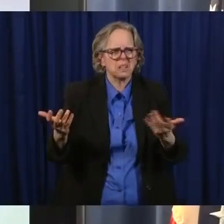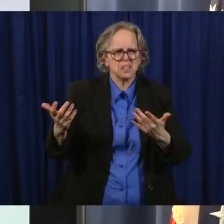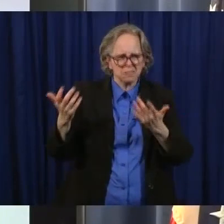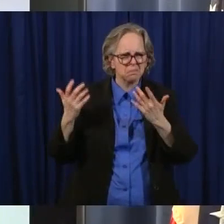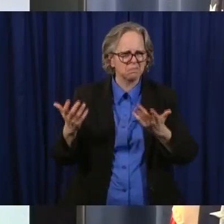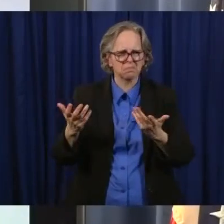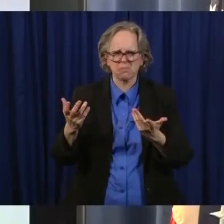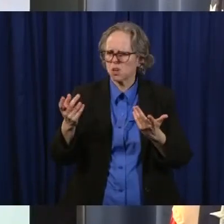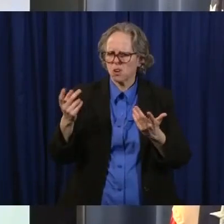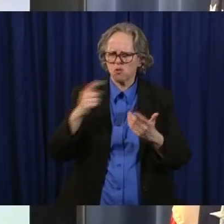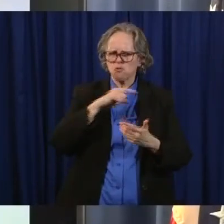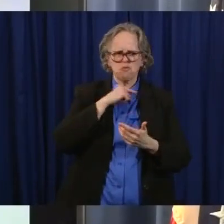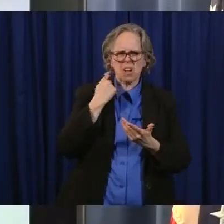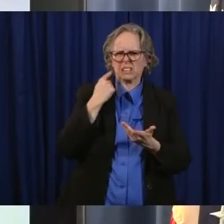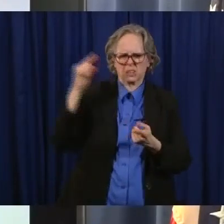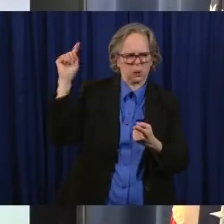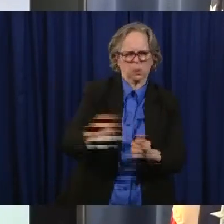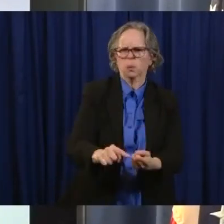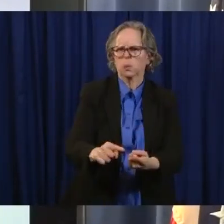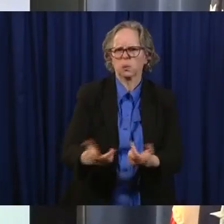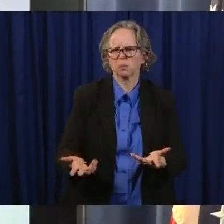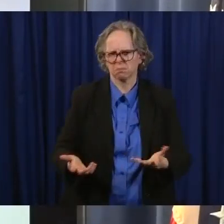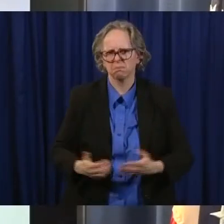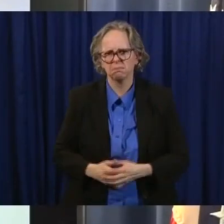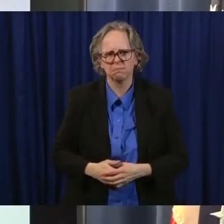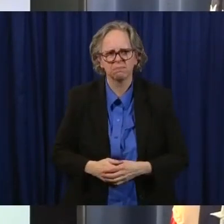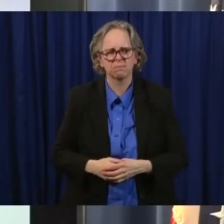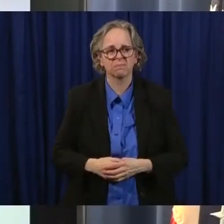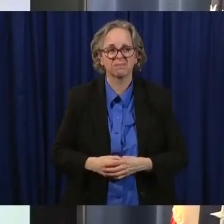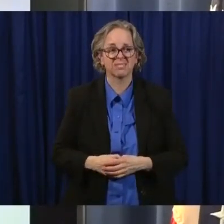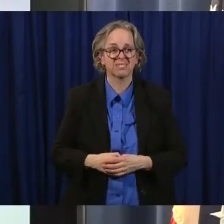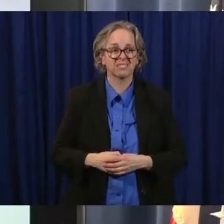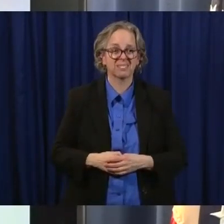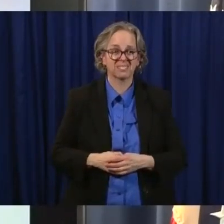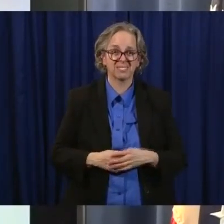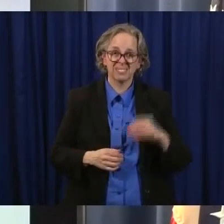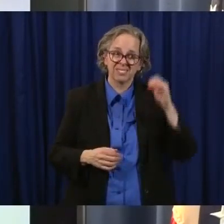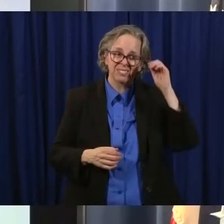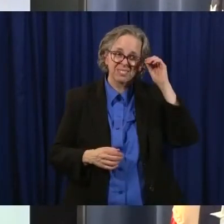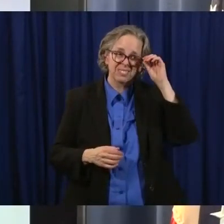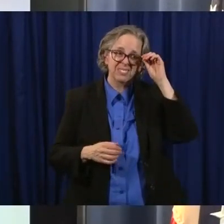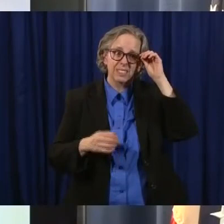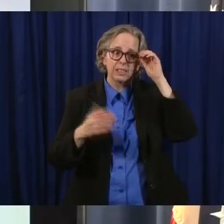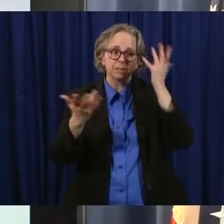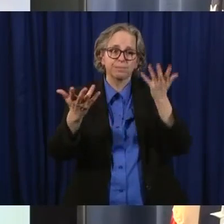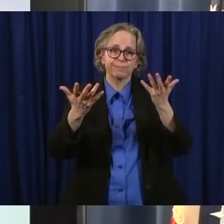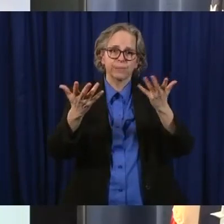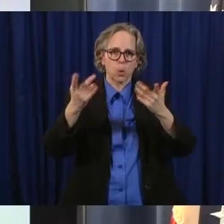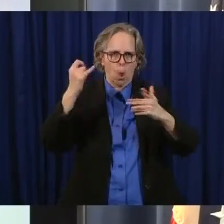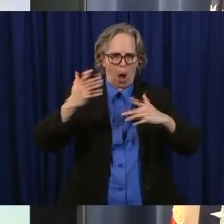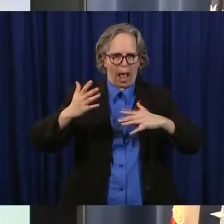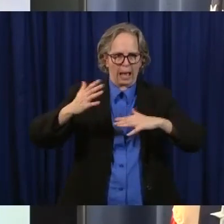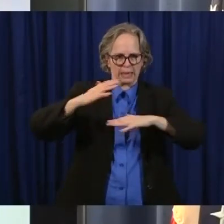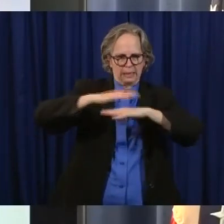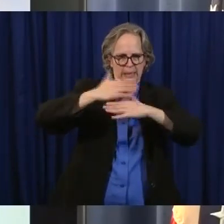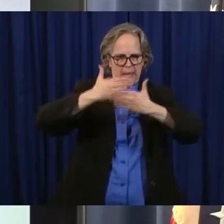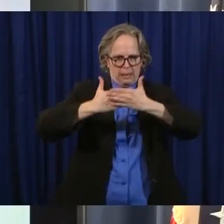THE BEST BECAUSE THEY CAN BE FOLLOWED MOST EASILY. AND TYPICALLY AT VERY LOW COST.